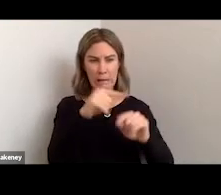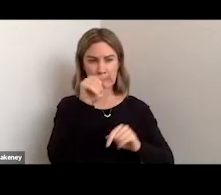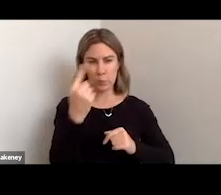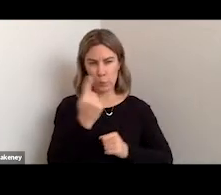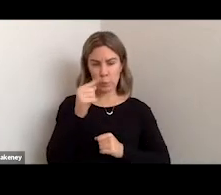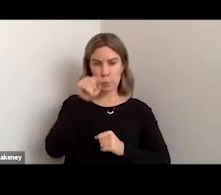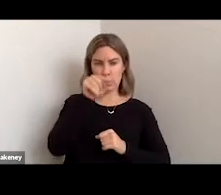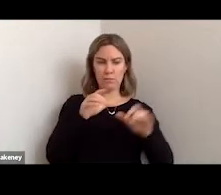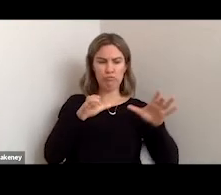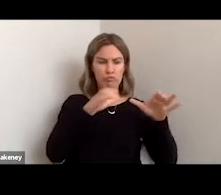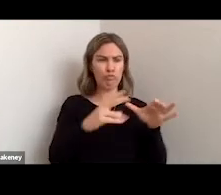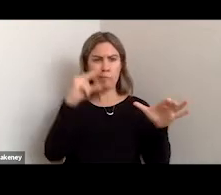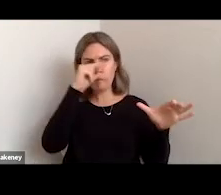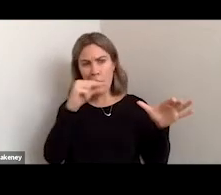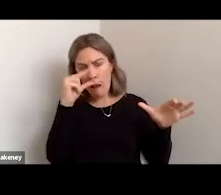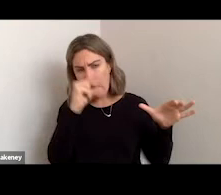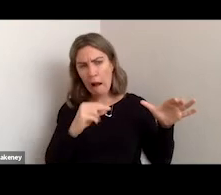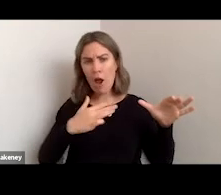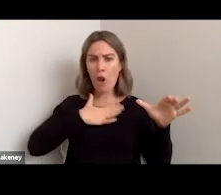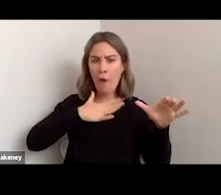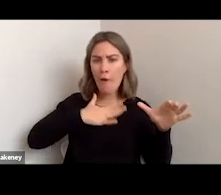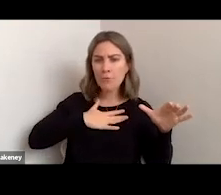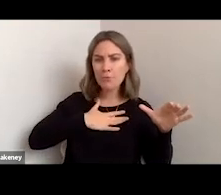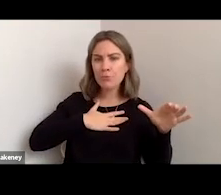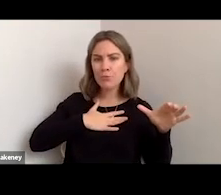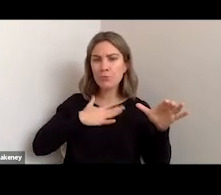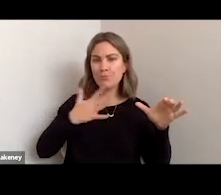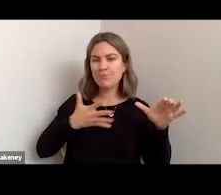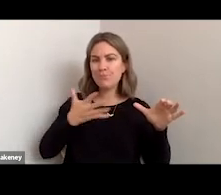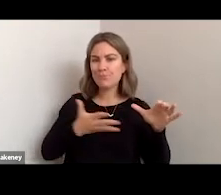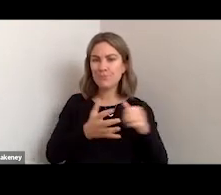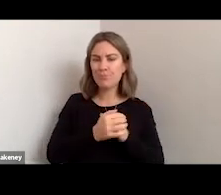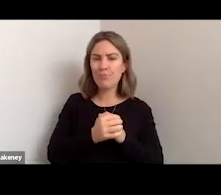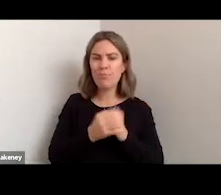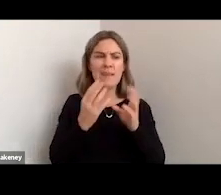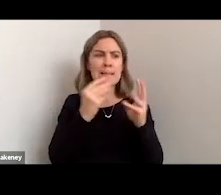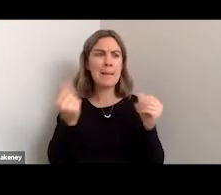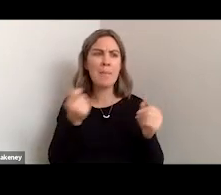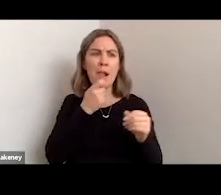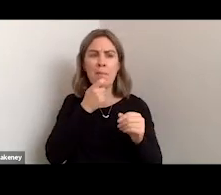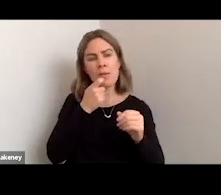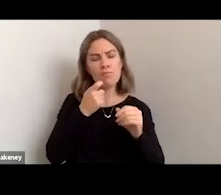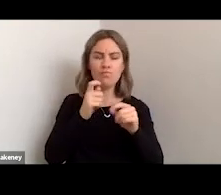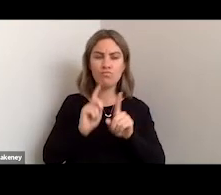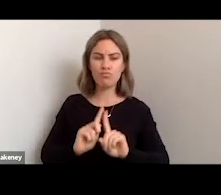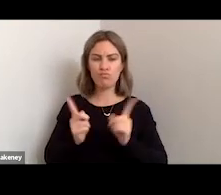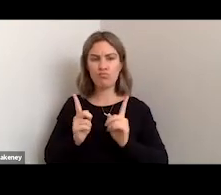of - I guess something that's a little bit more out there, autre,